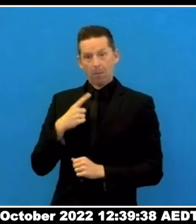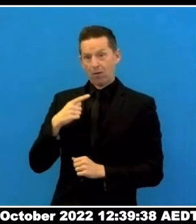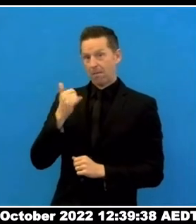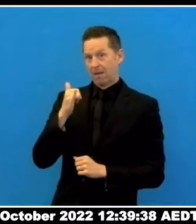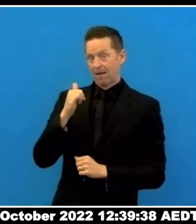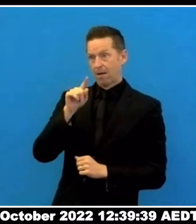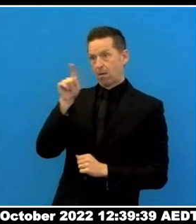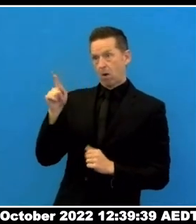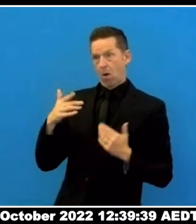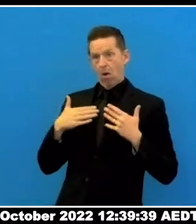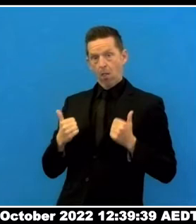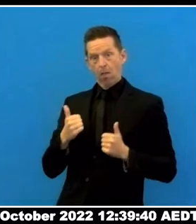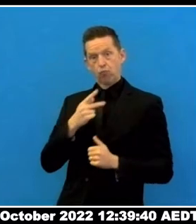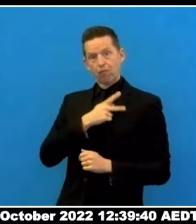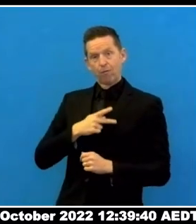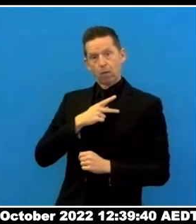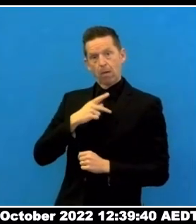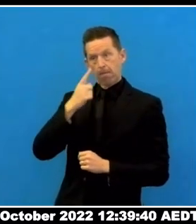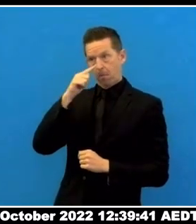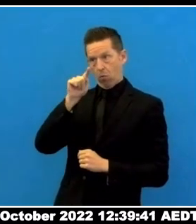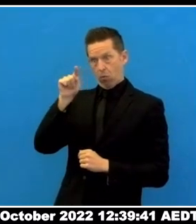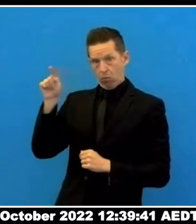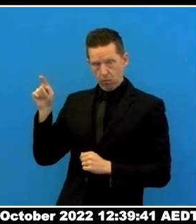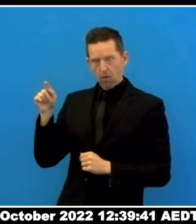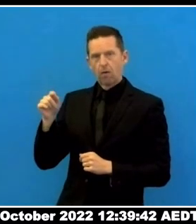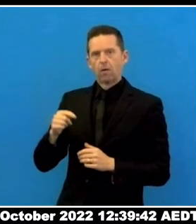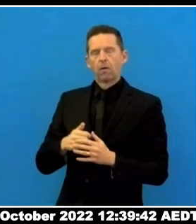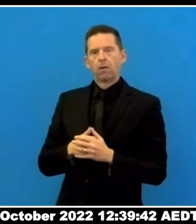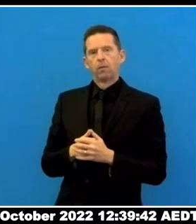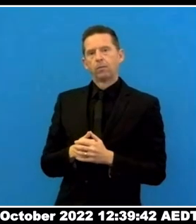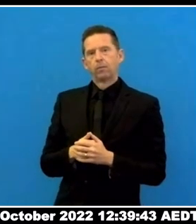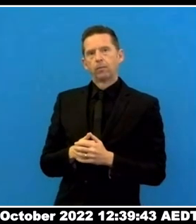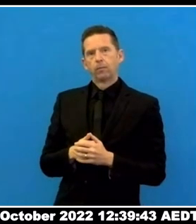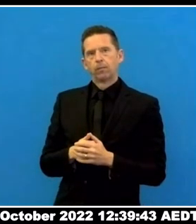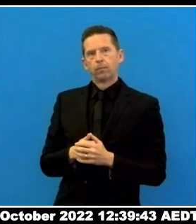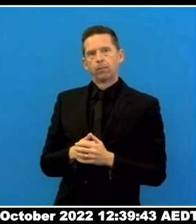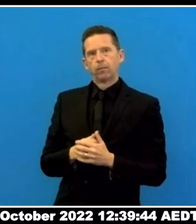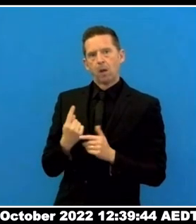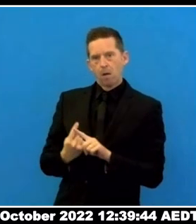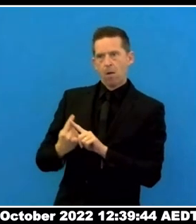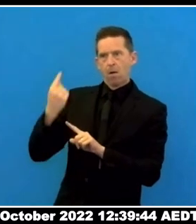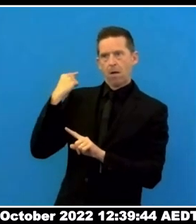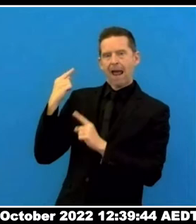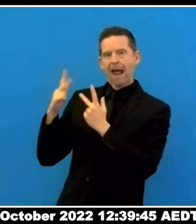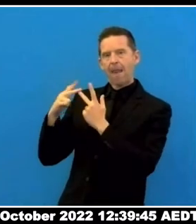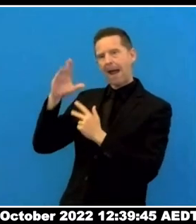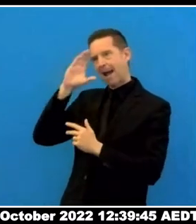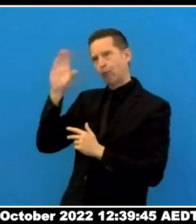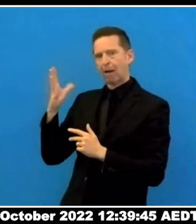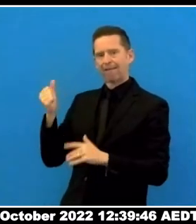had been part of the reason why torture or persecution has occurred.